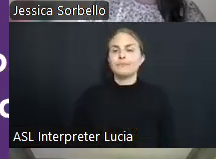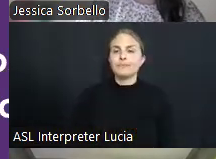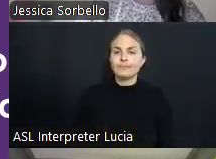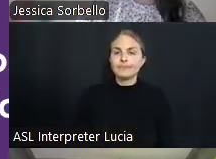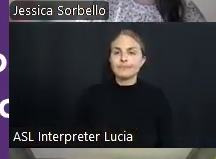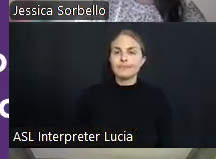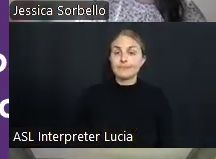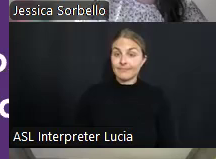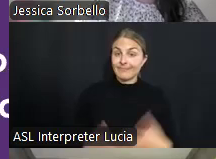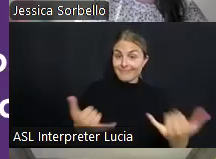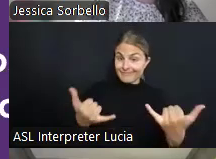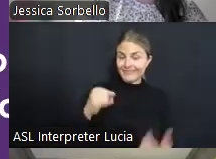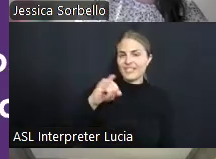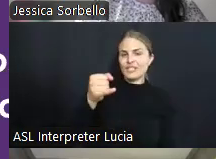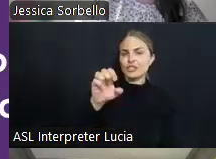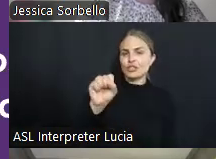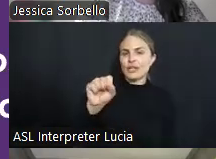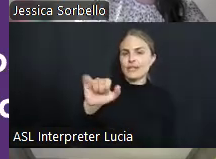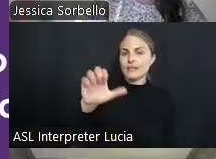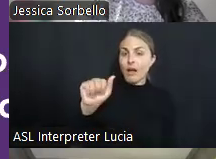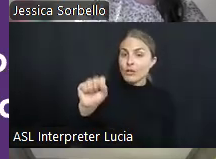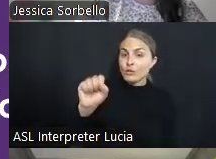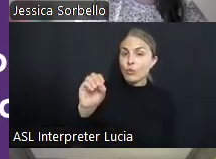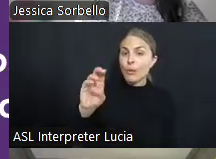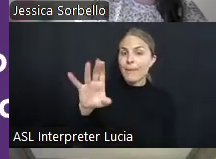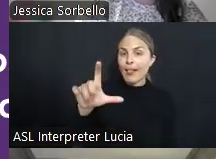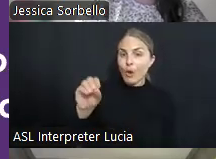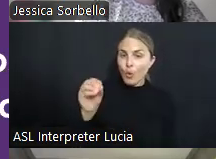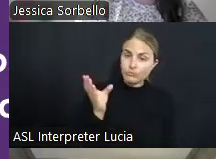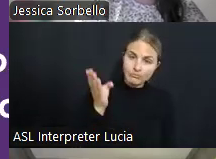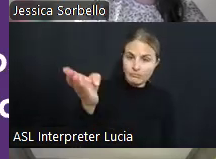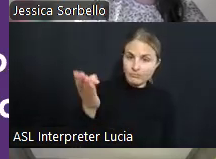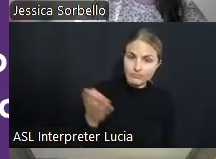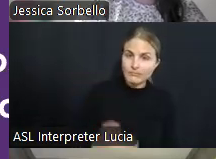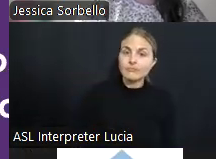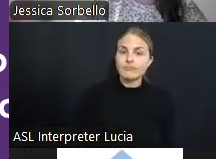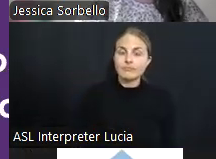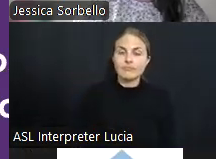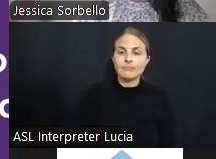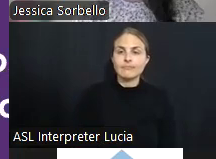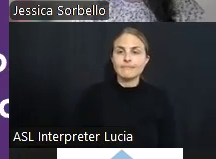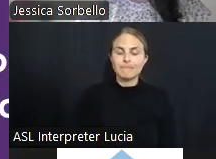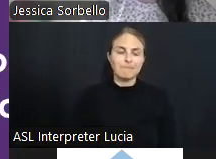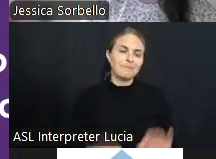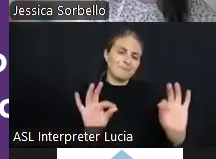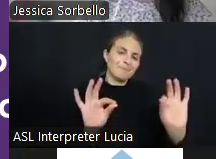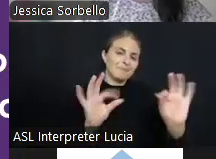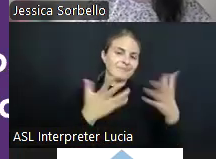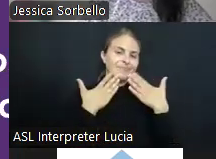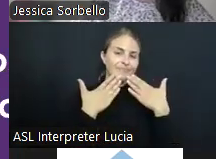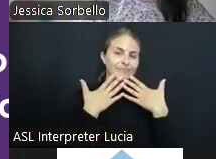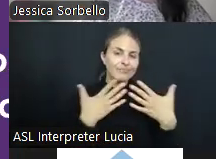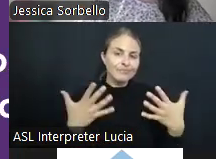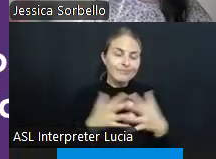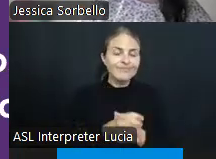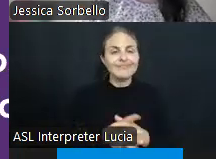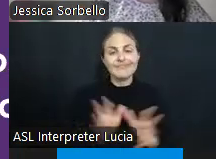Thank you so much. Hi, everyone my name is Jessica